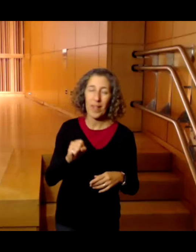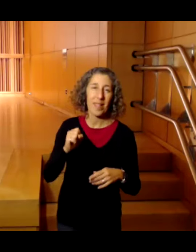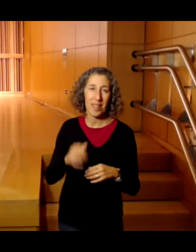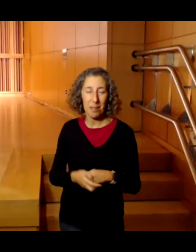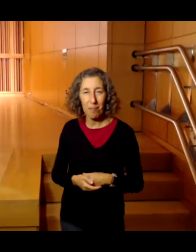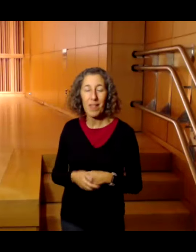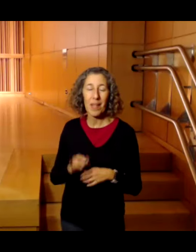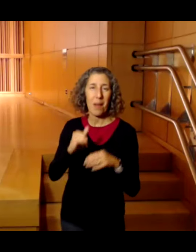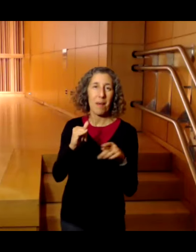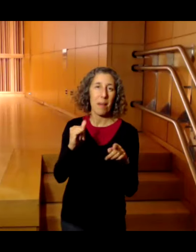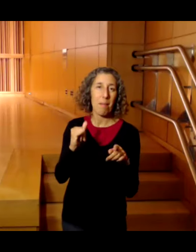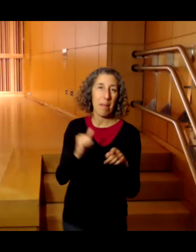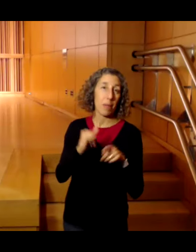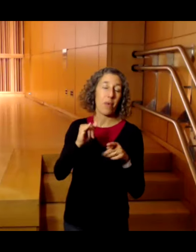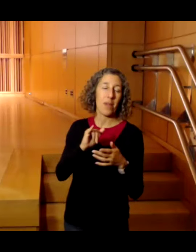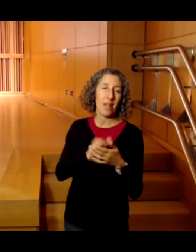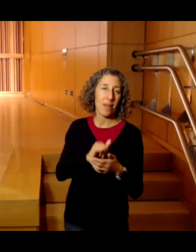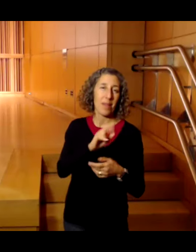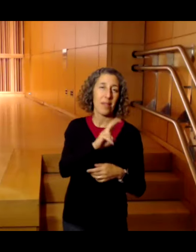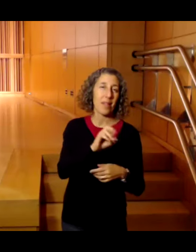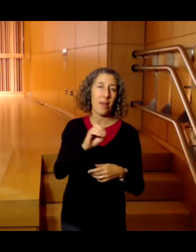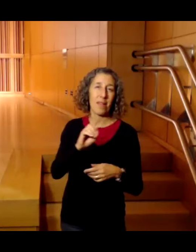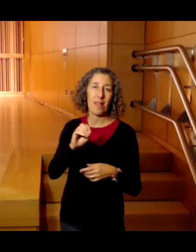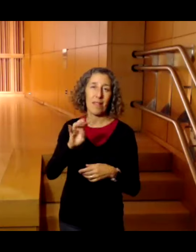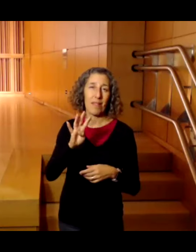It is April 2004. 100 blocks north of here.